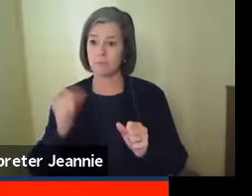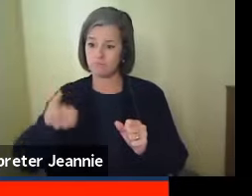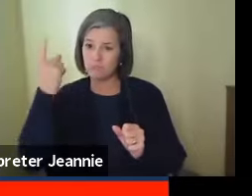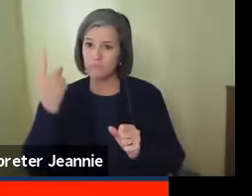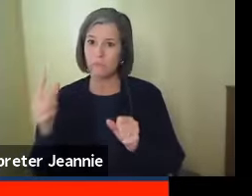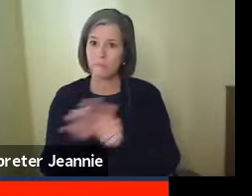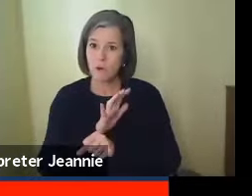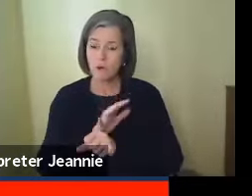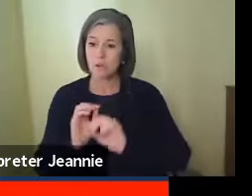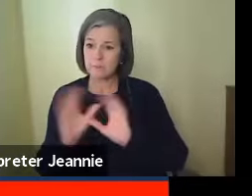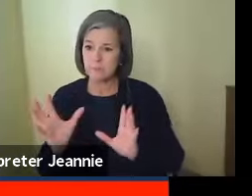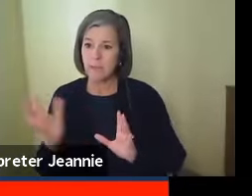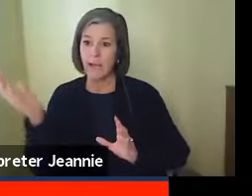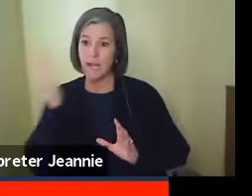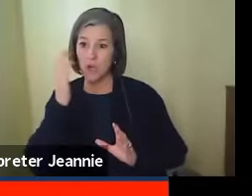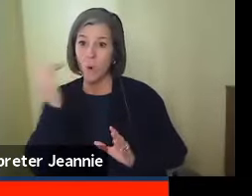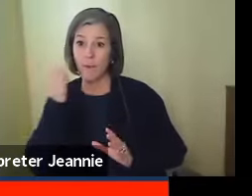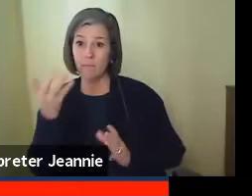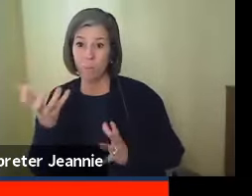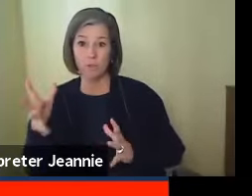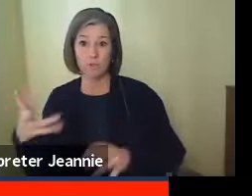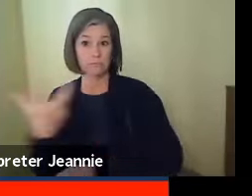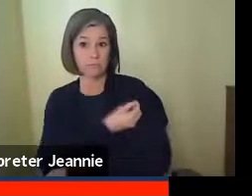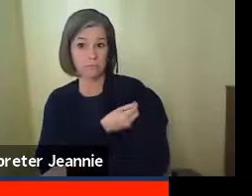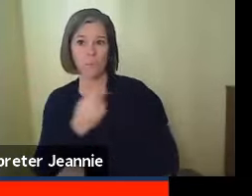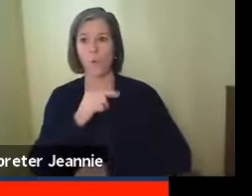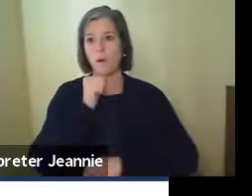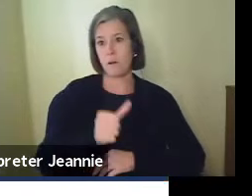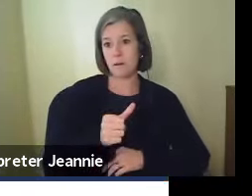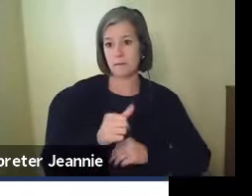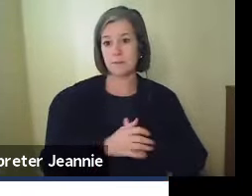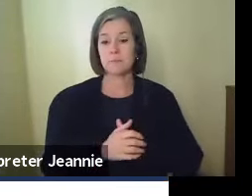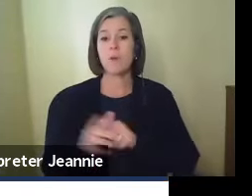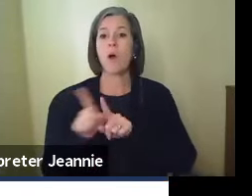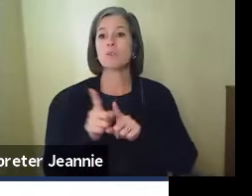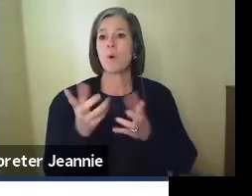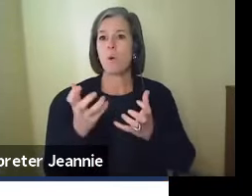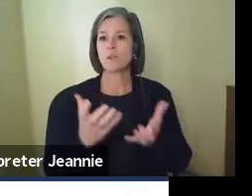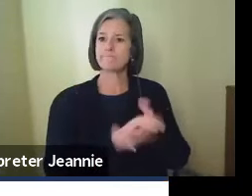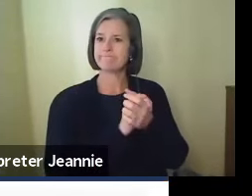whether or not they want to take the vaccine. Also want to gave shout out to my co-presenter today